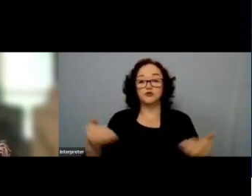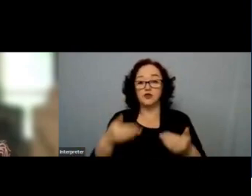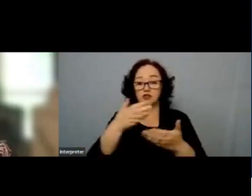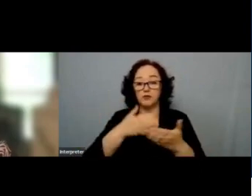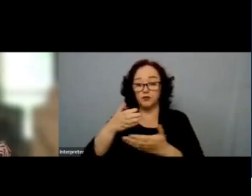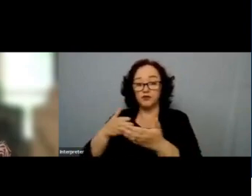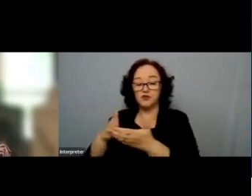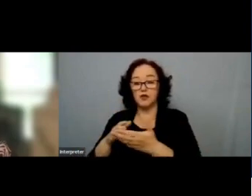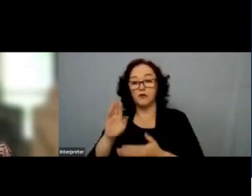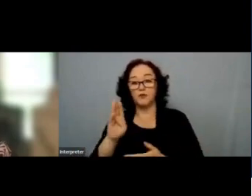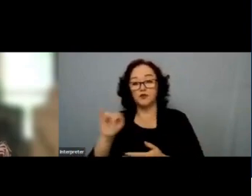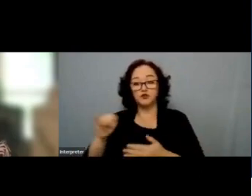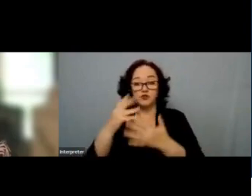screening and identification approach.